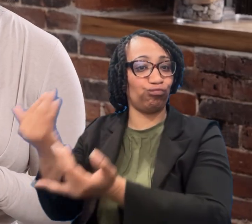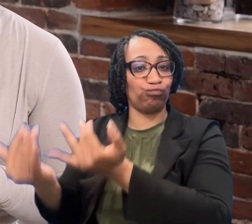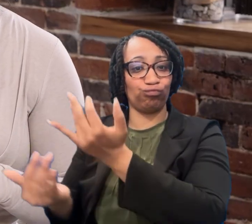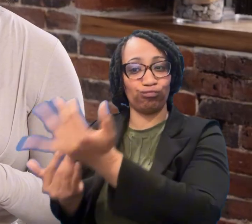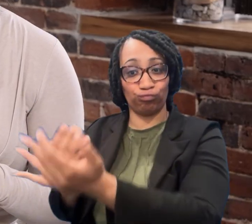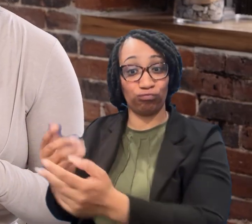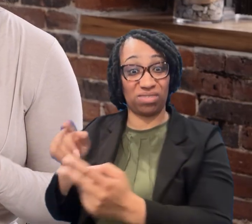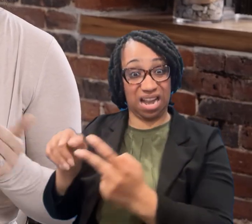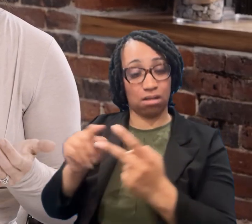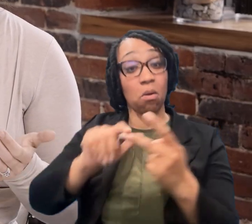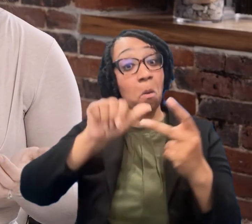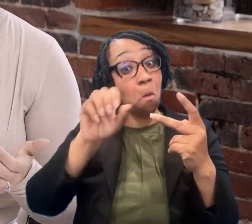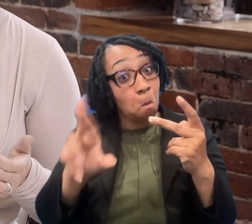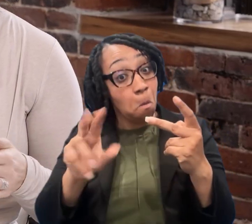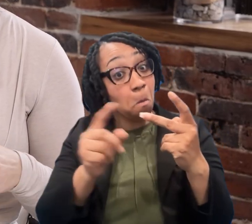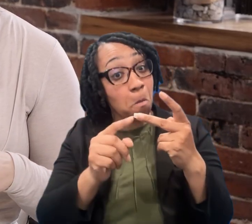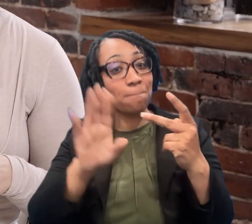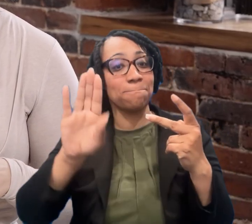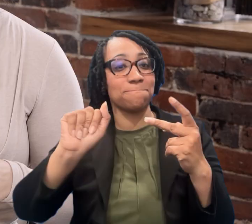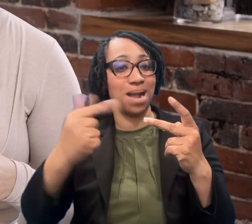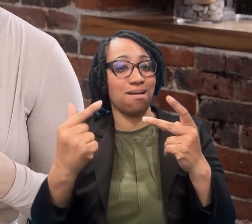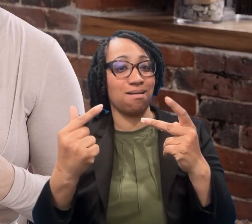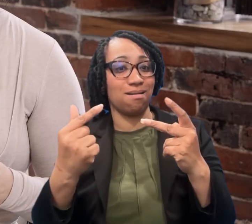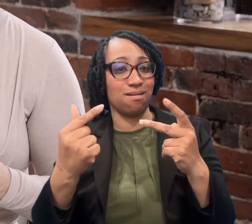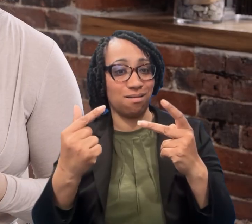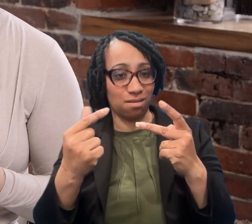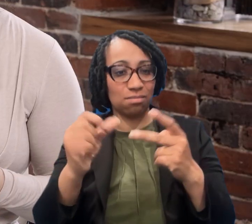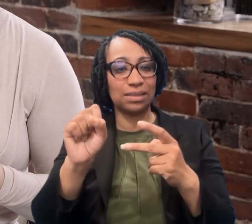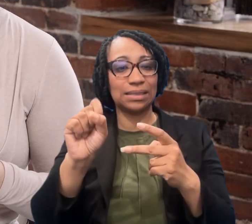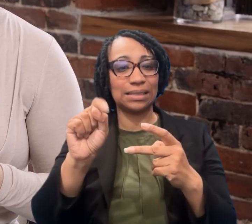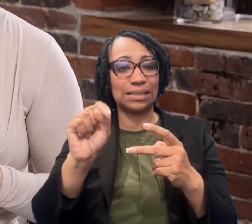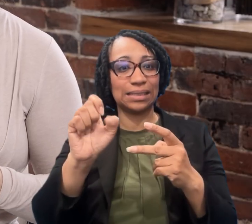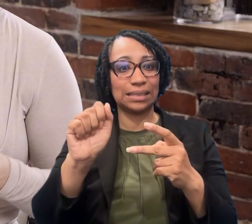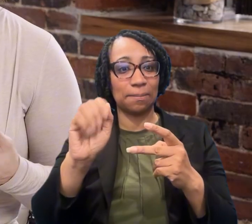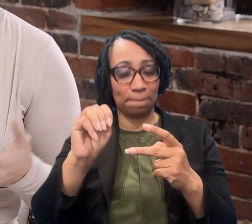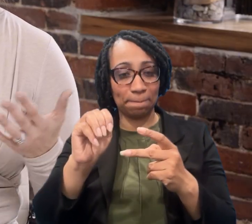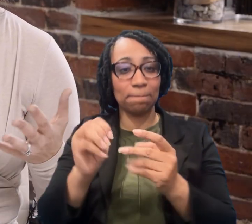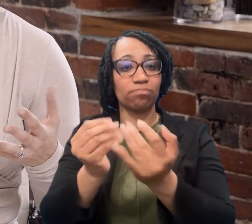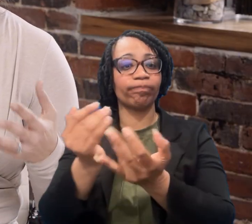The other option outside of boiling is to use the Medela quick steam bags. So, these are bags that